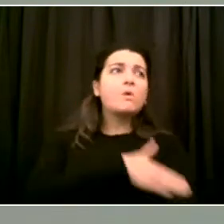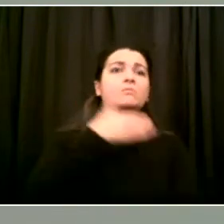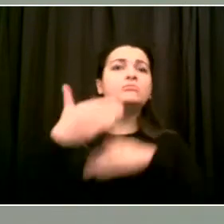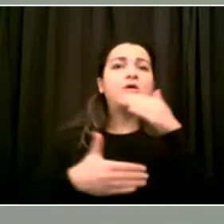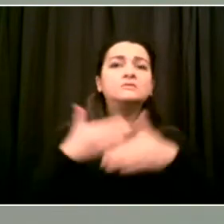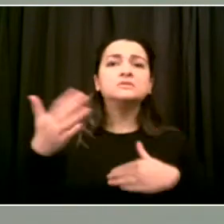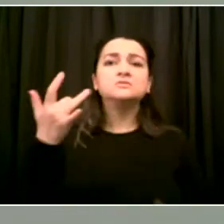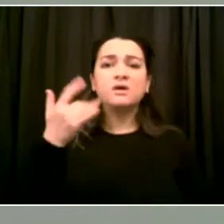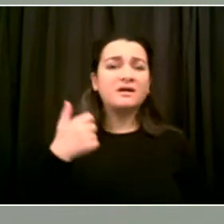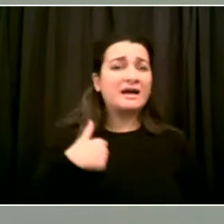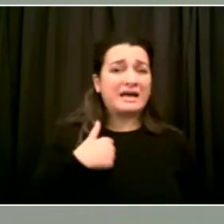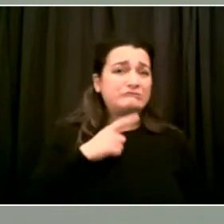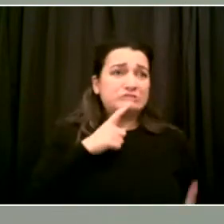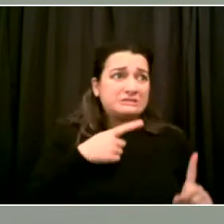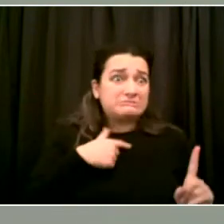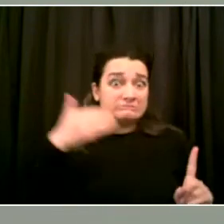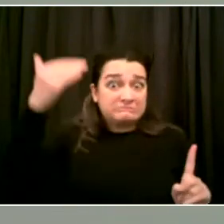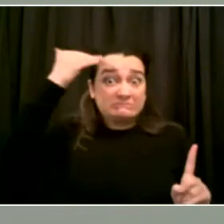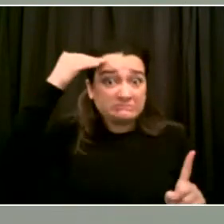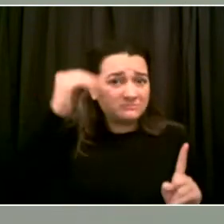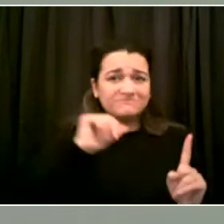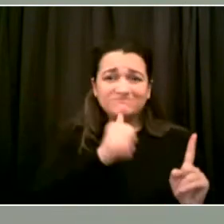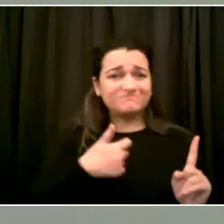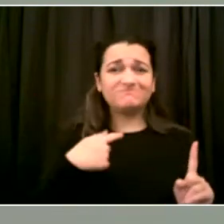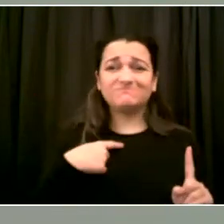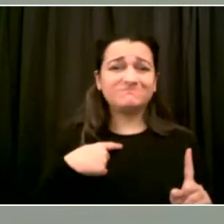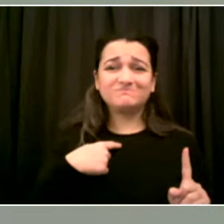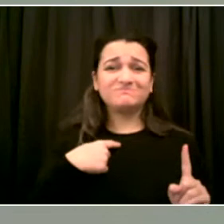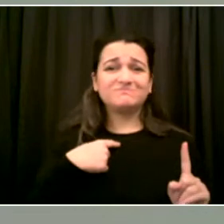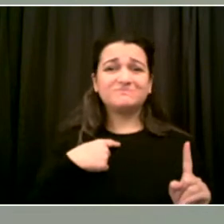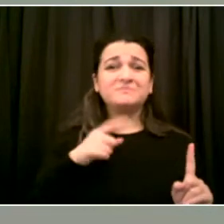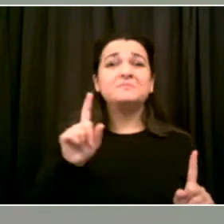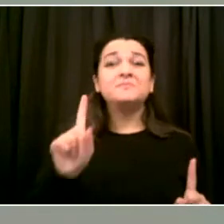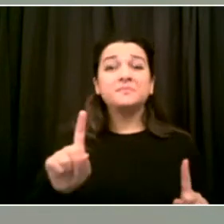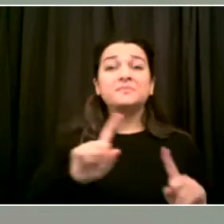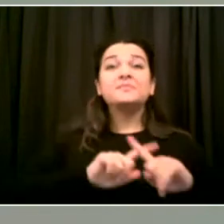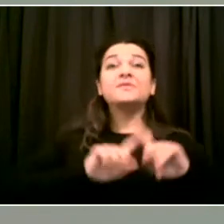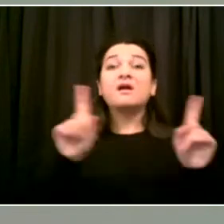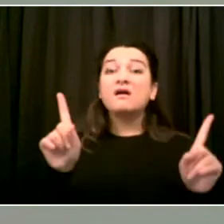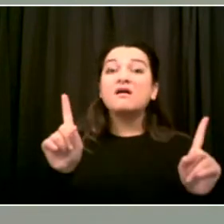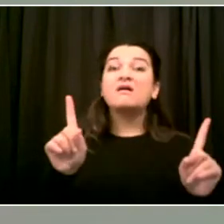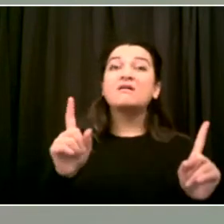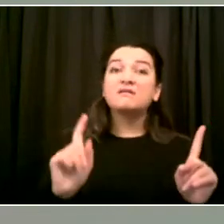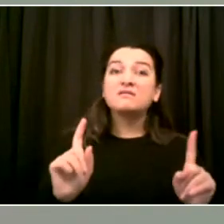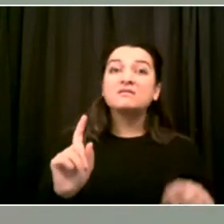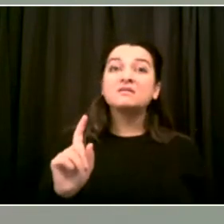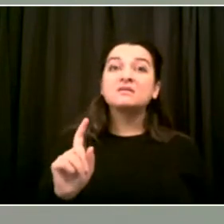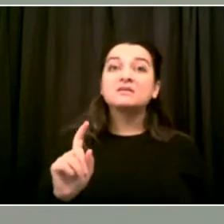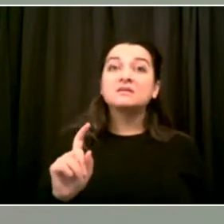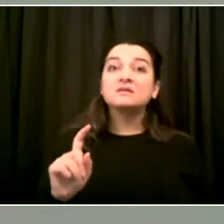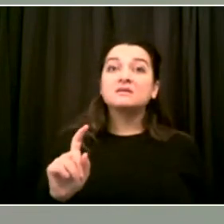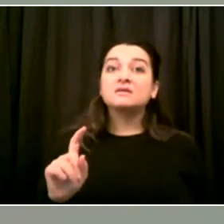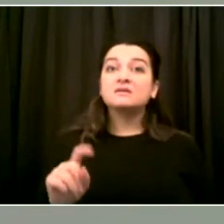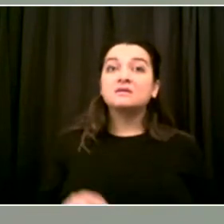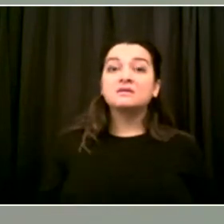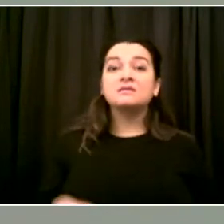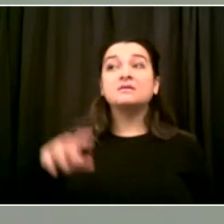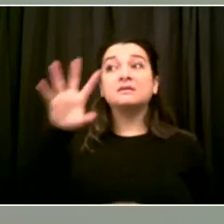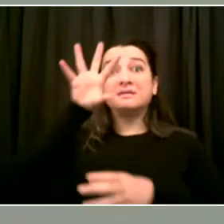ARE INCREDIBLY COMPLPLEX PROCESS, FIRIRST WE NEED TO GET ALL THE COMPONENTS NEEDED TO